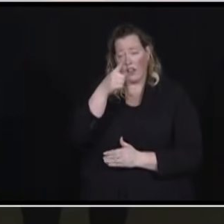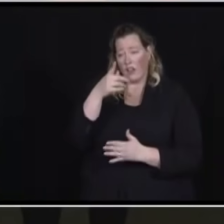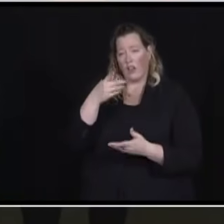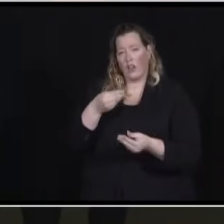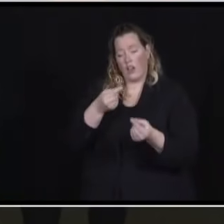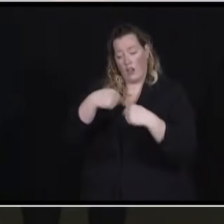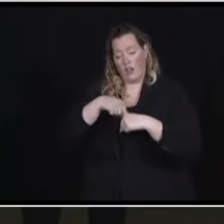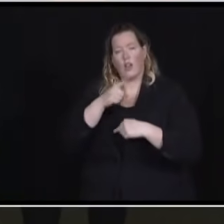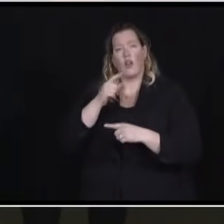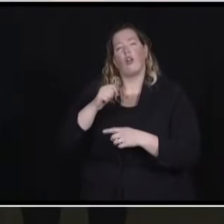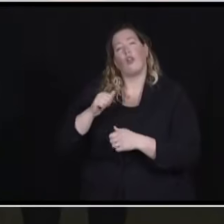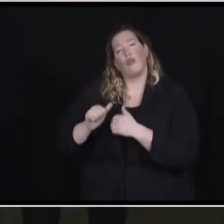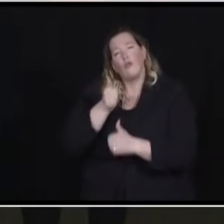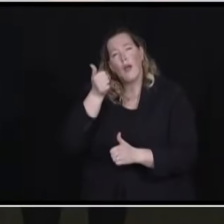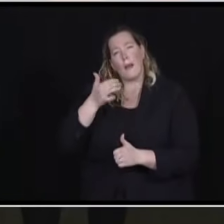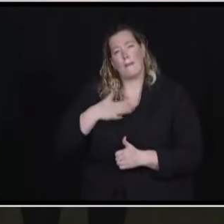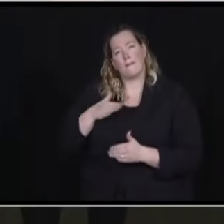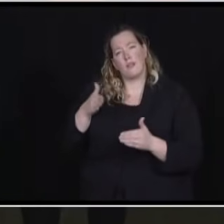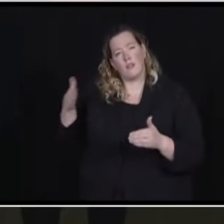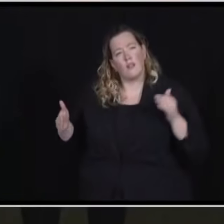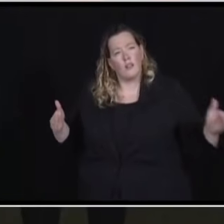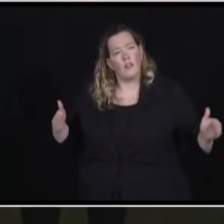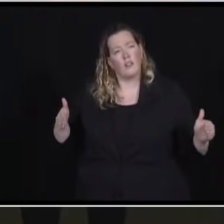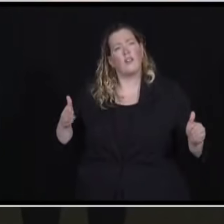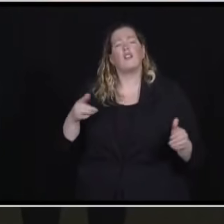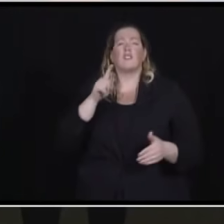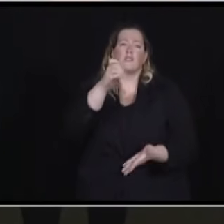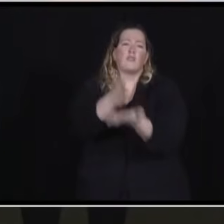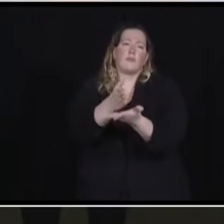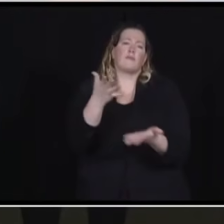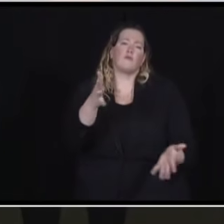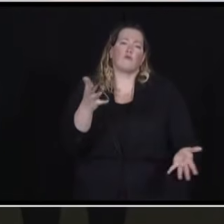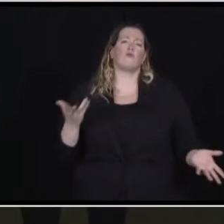being intimidated being threatened and these people, they need to start off\\